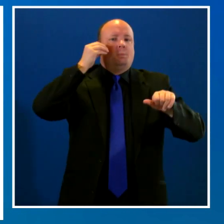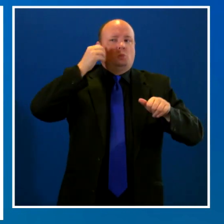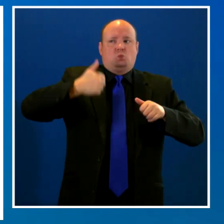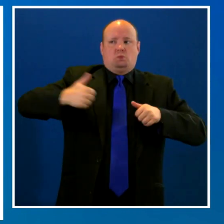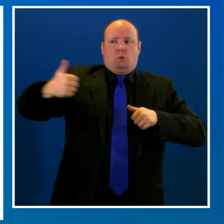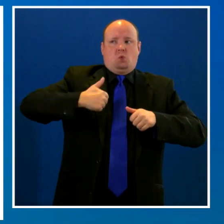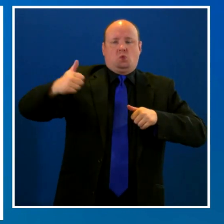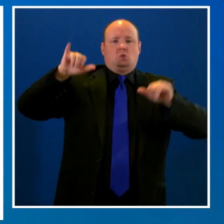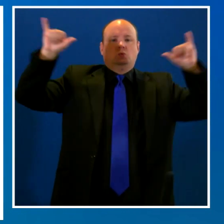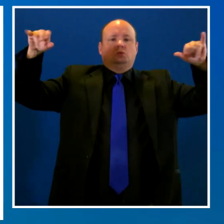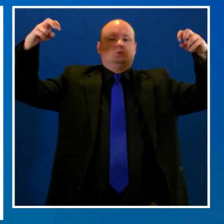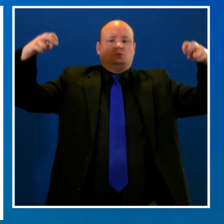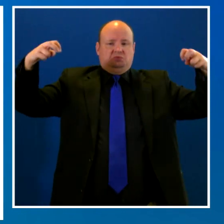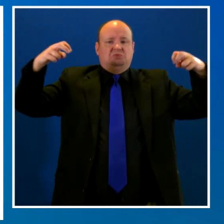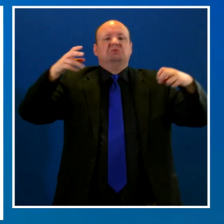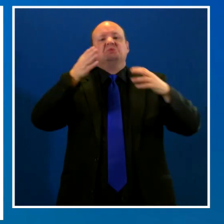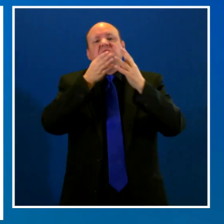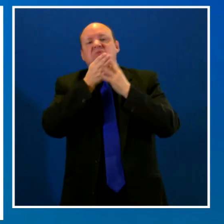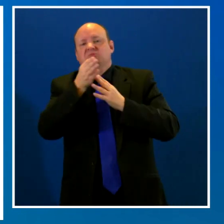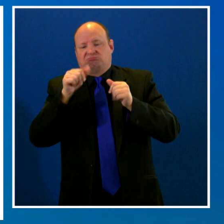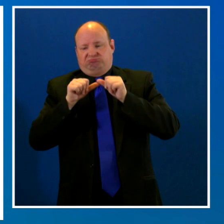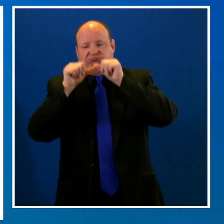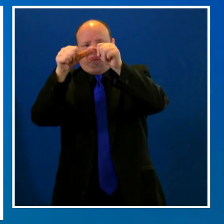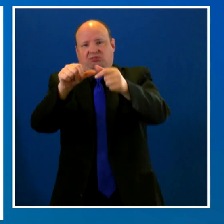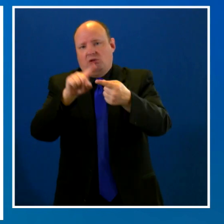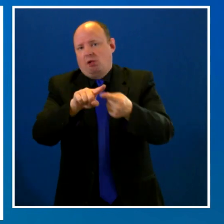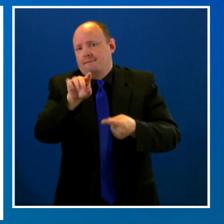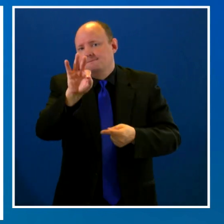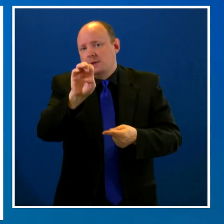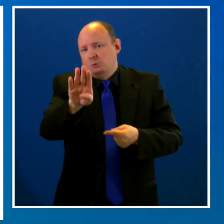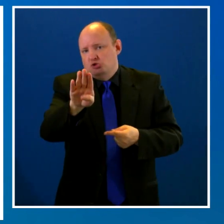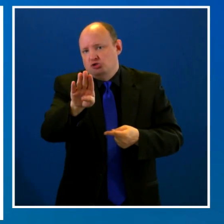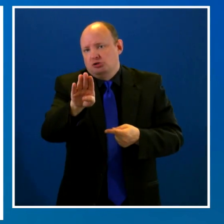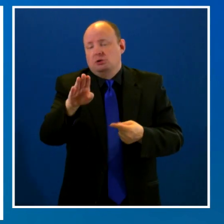which earlier was our targeted return to the workplace date.